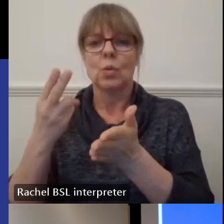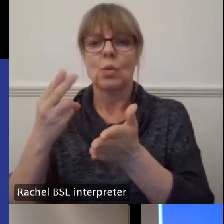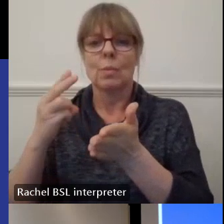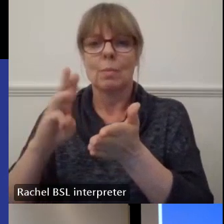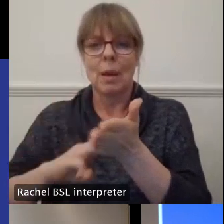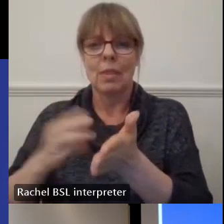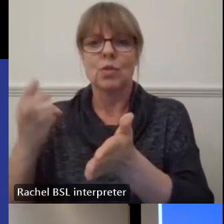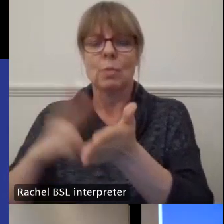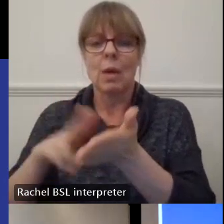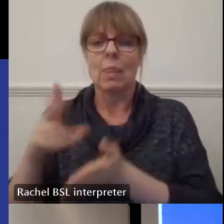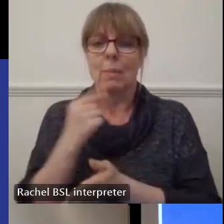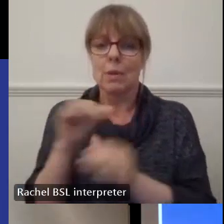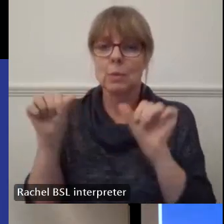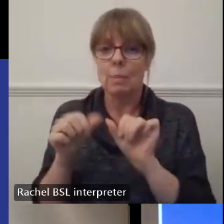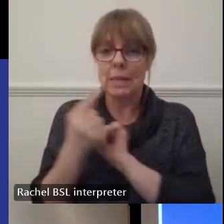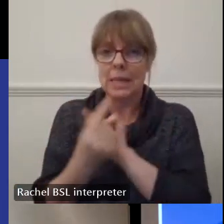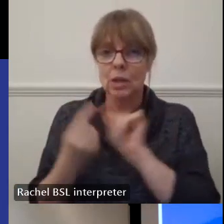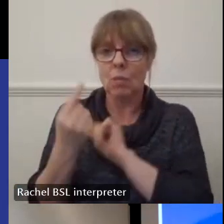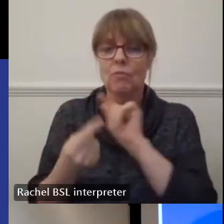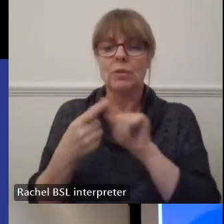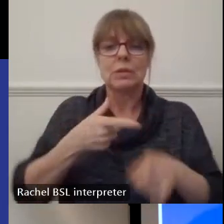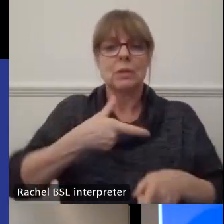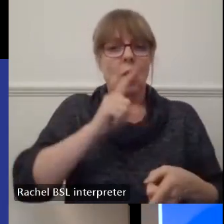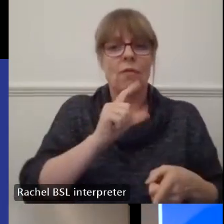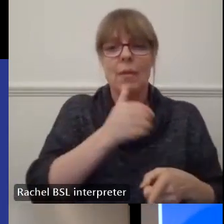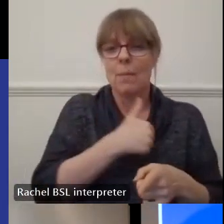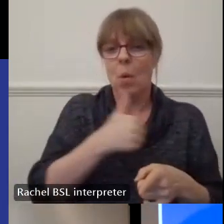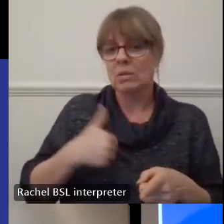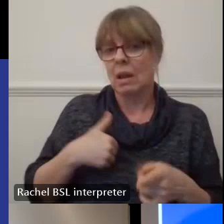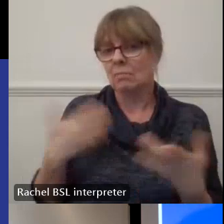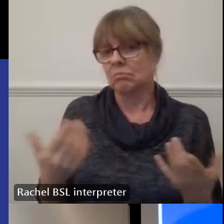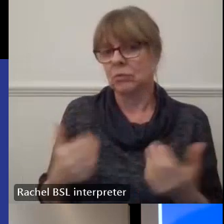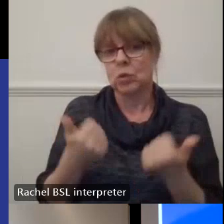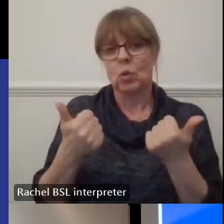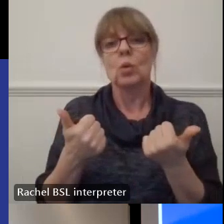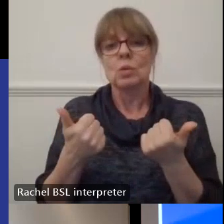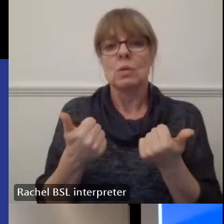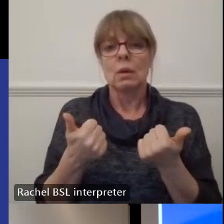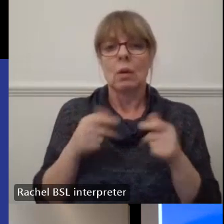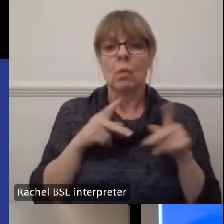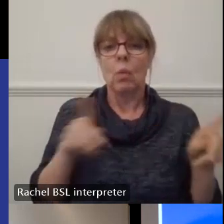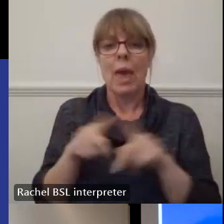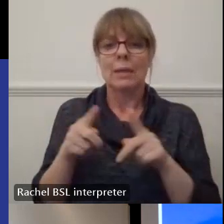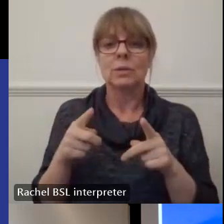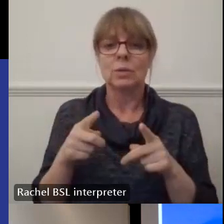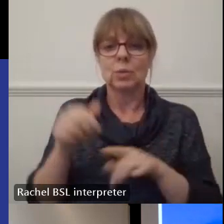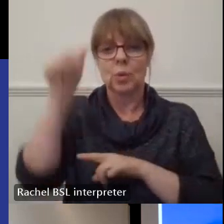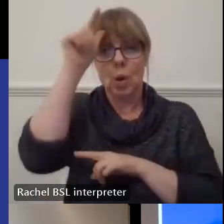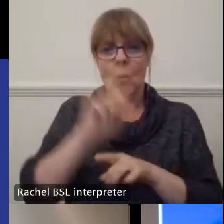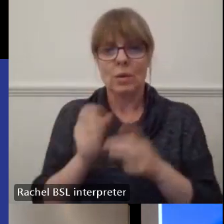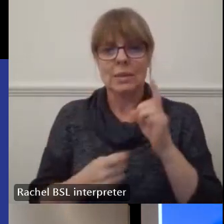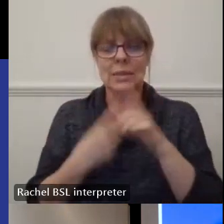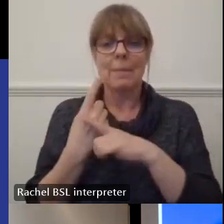and then there's going to be another main conference. So that's the way to find out about it. Follow us on social media and get involved!